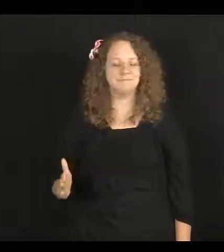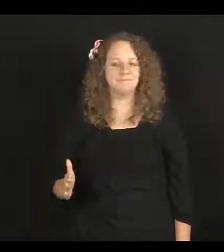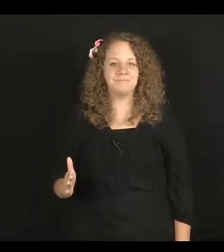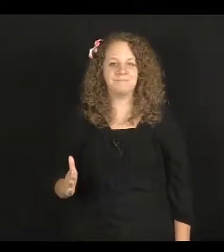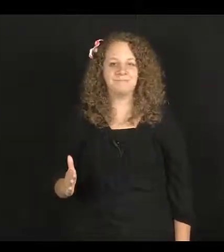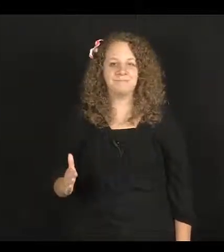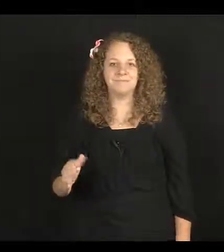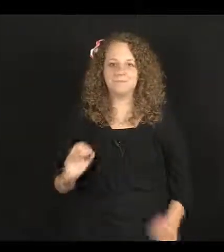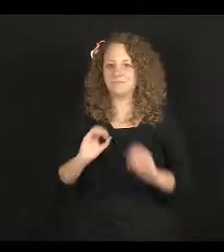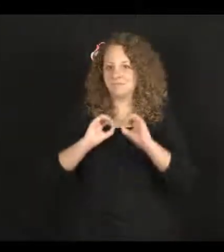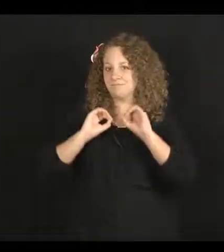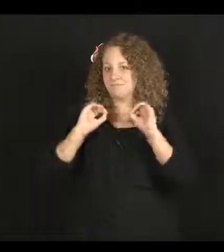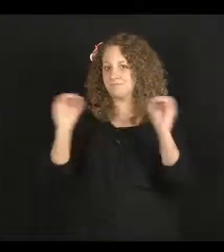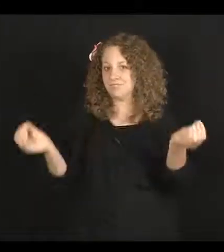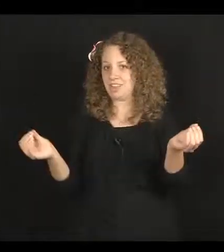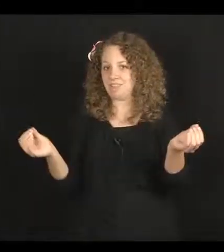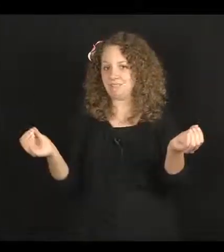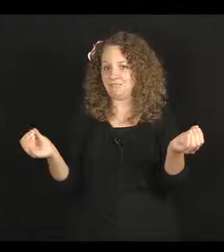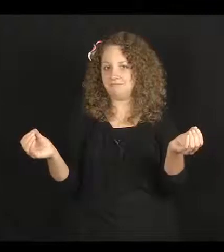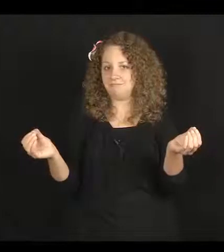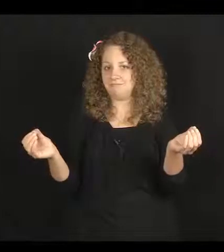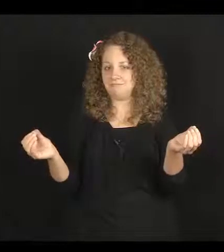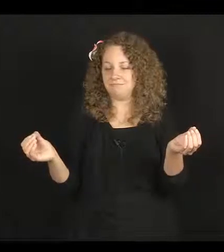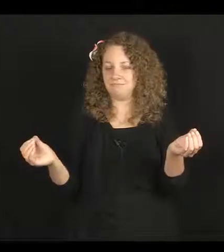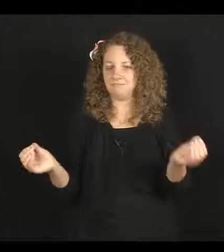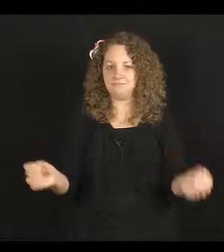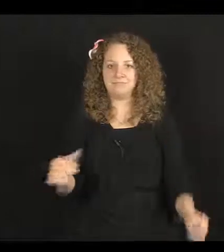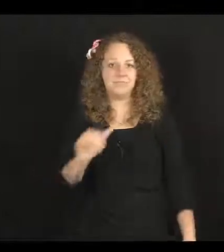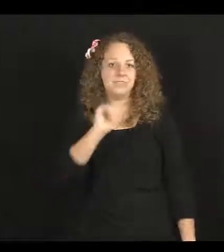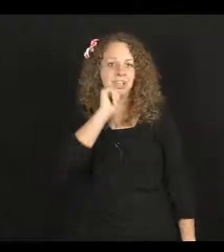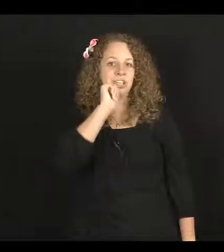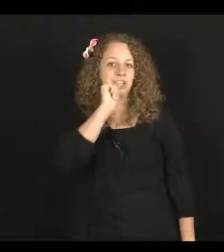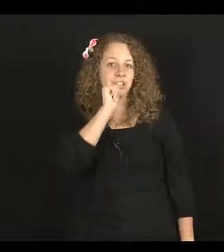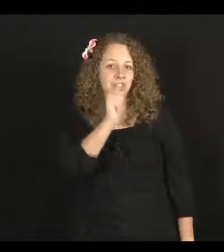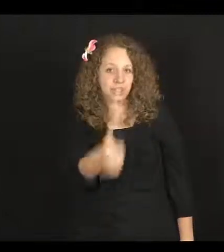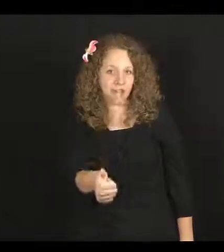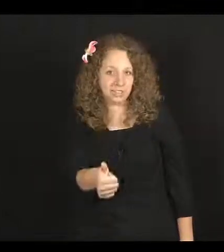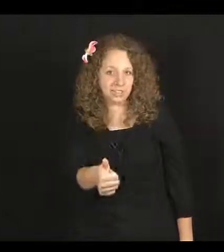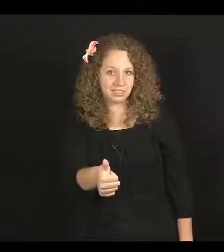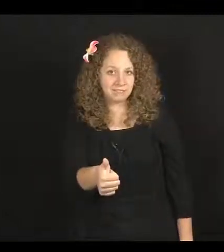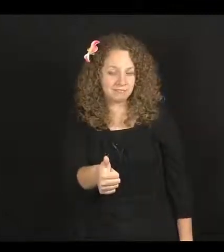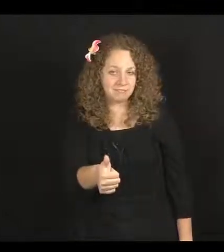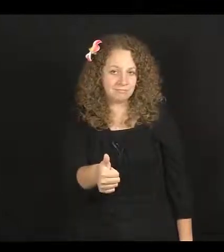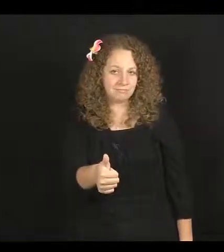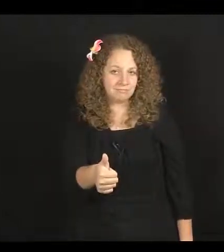NONE NOT